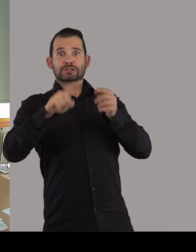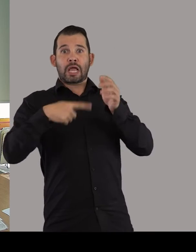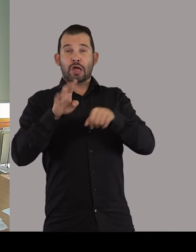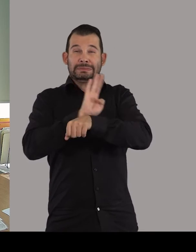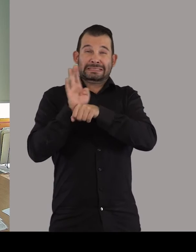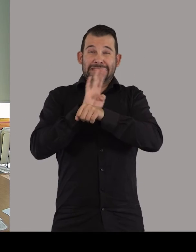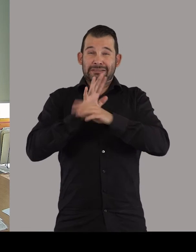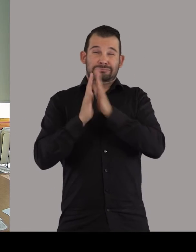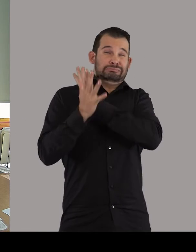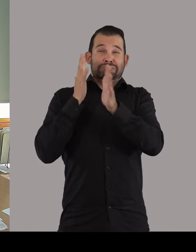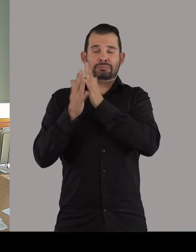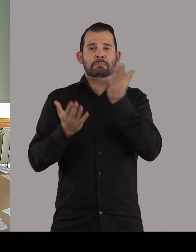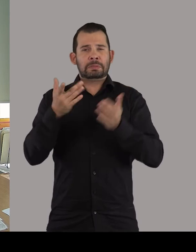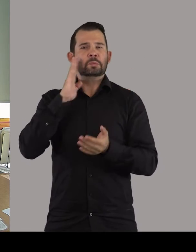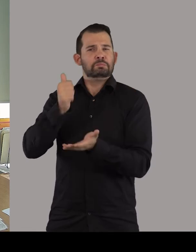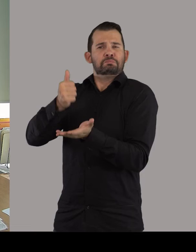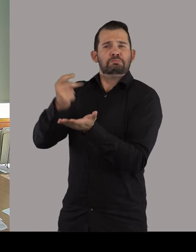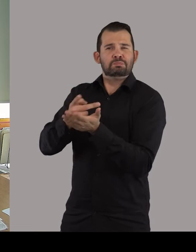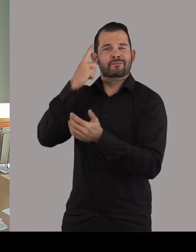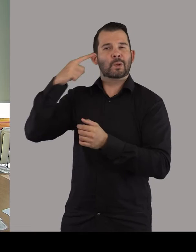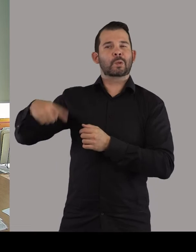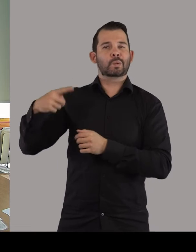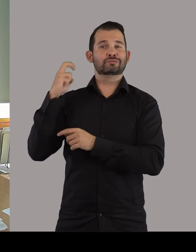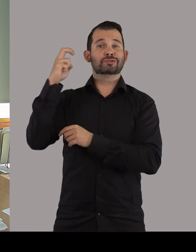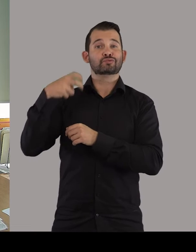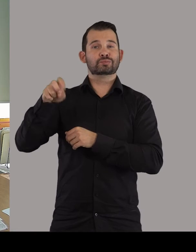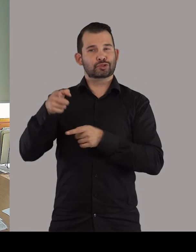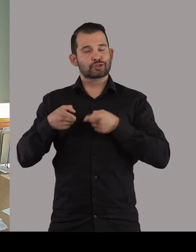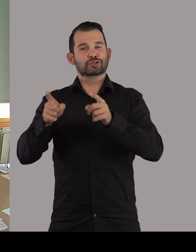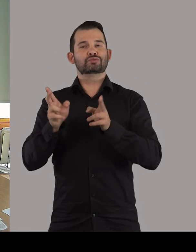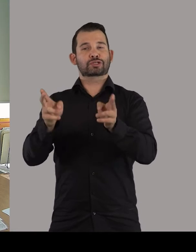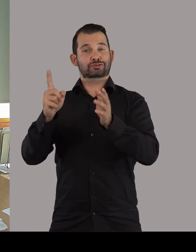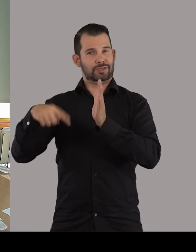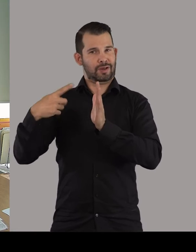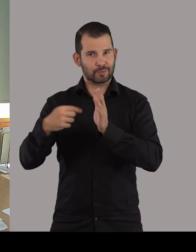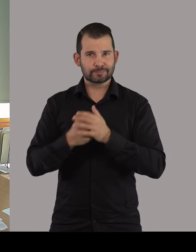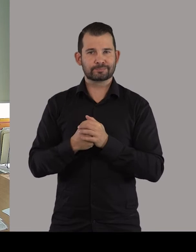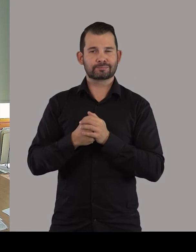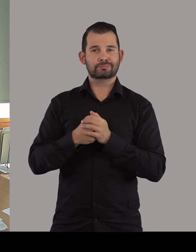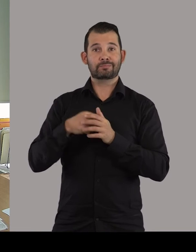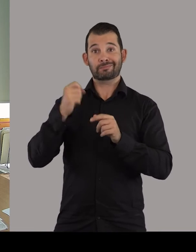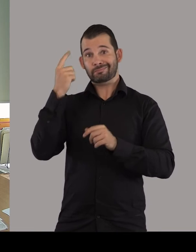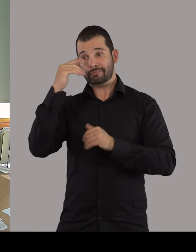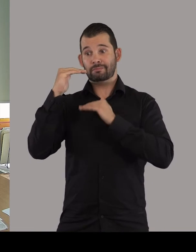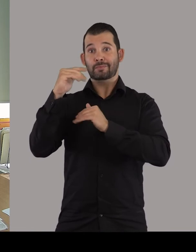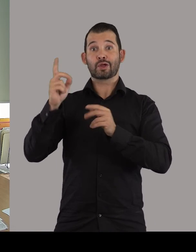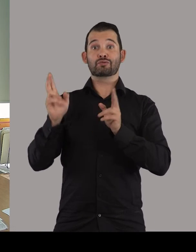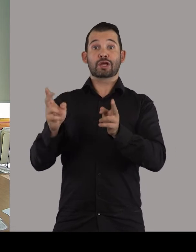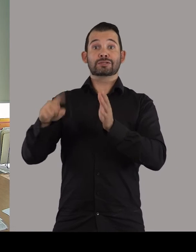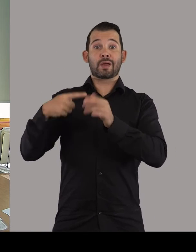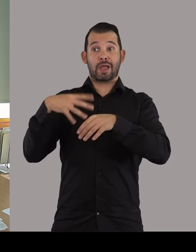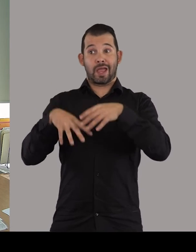you may be eligible to book a Wheel-Trans trip during rush hour. Outside of rush hour, you may need to book